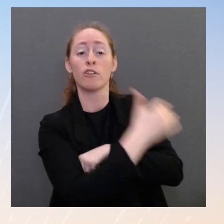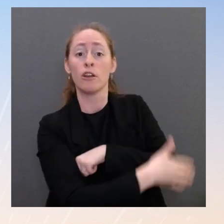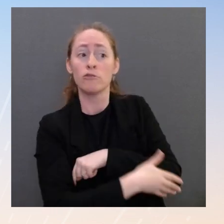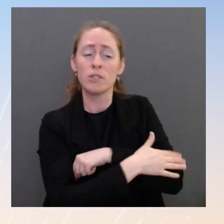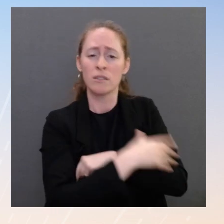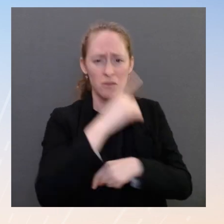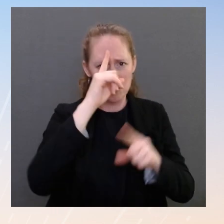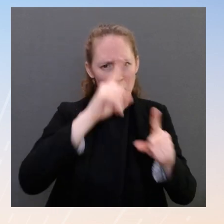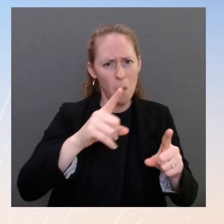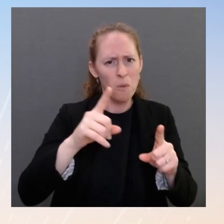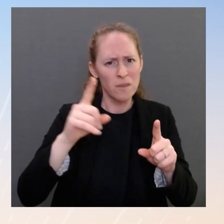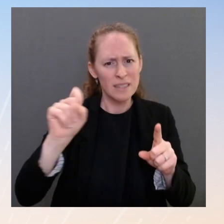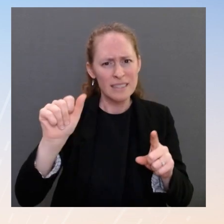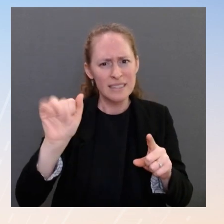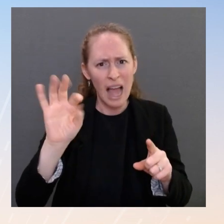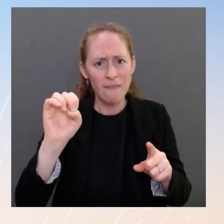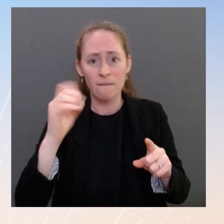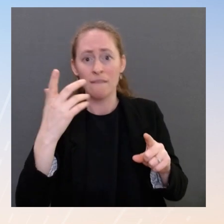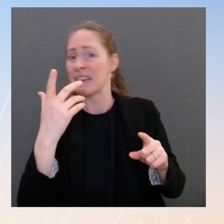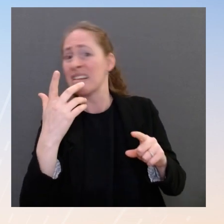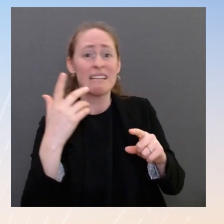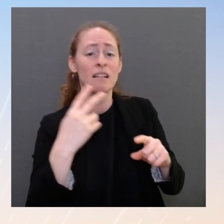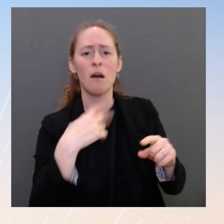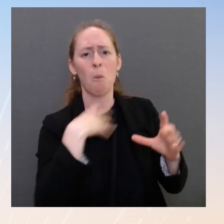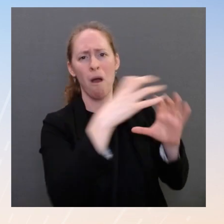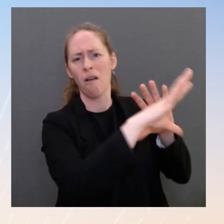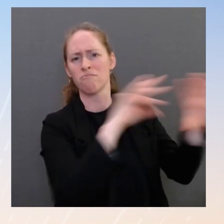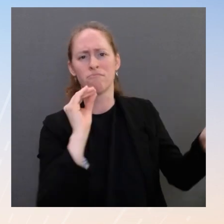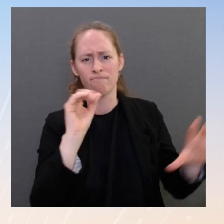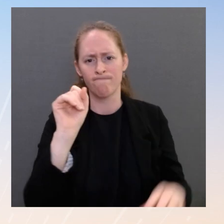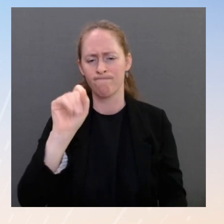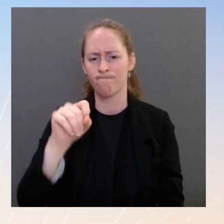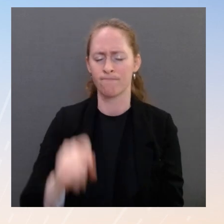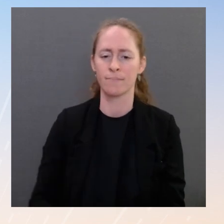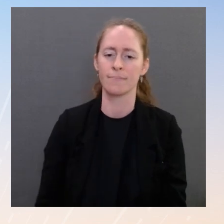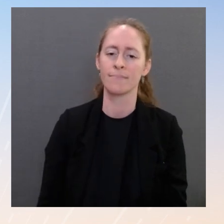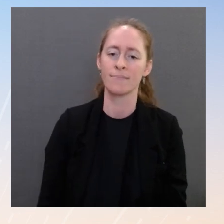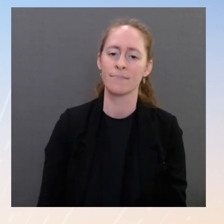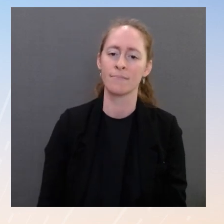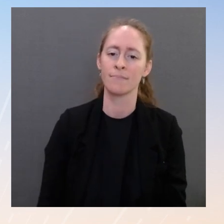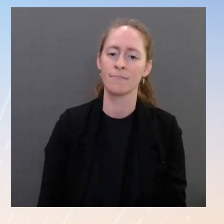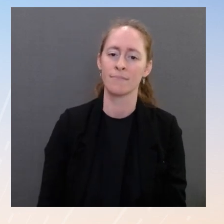The Press: They are thrilled, obviously, about Trevor Reed's release, but they can't help